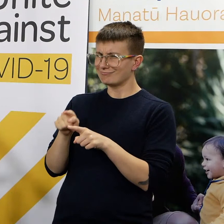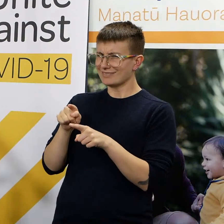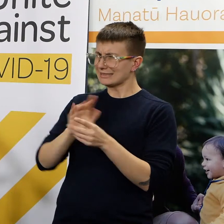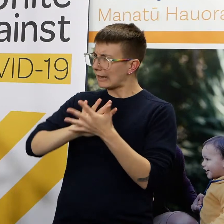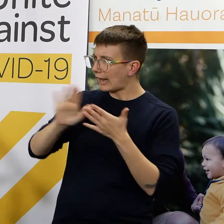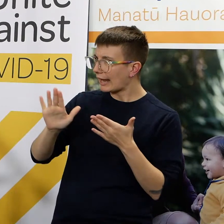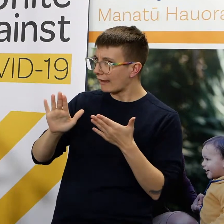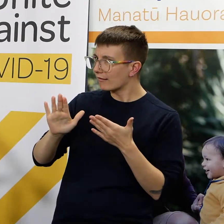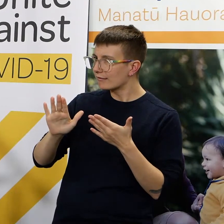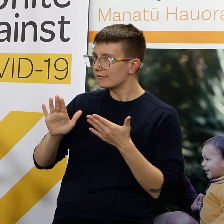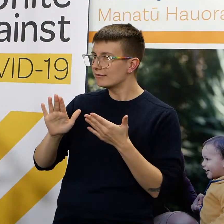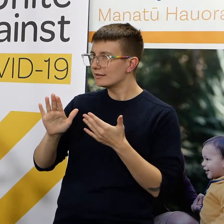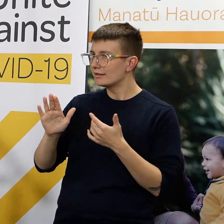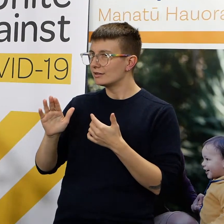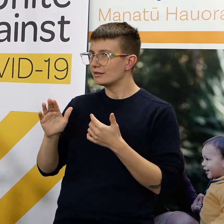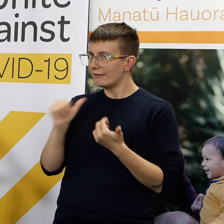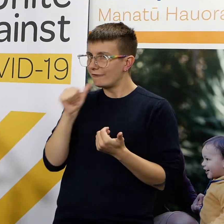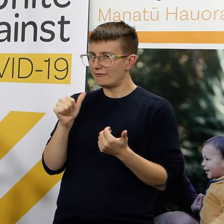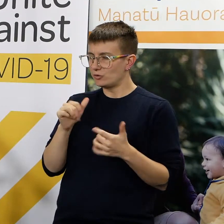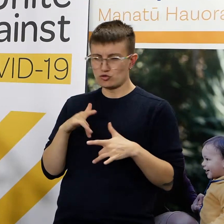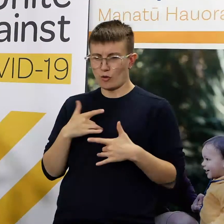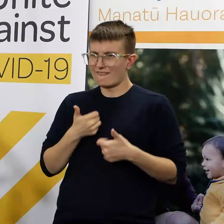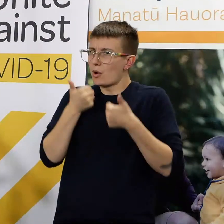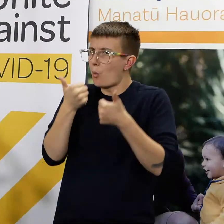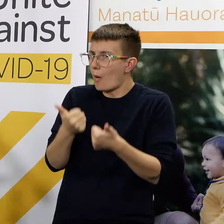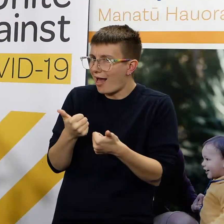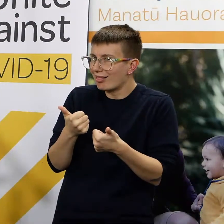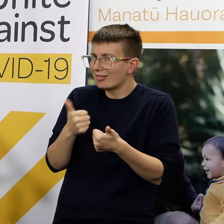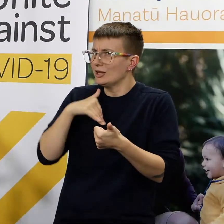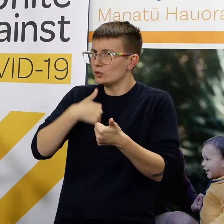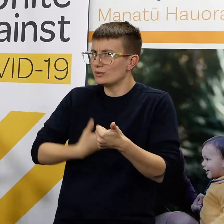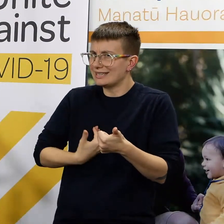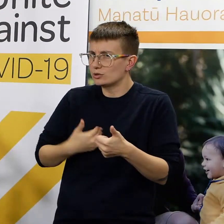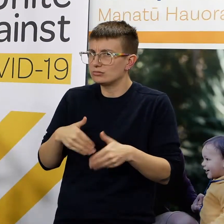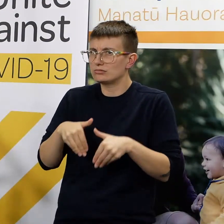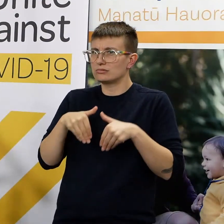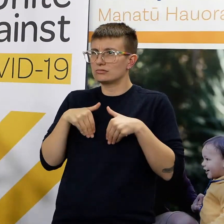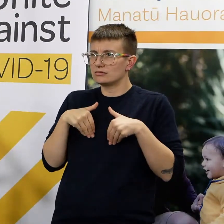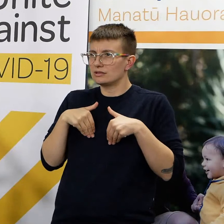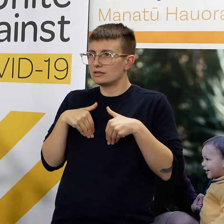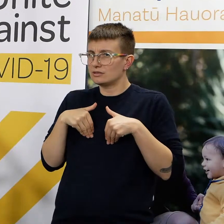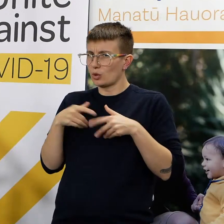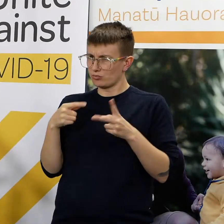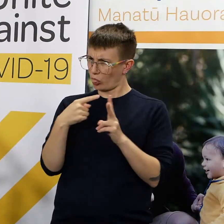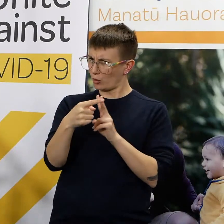all the symptoms with-- did they not have the correct information? They had the correct information.